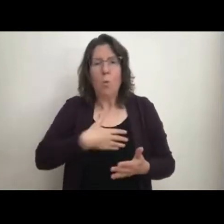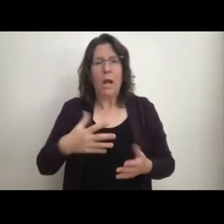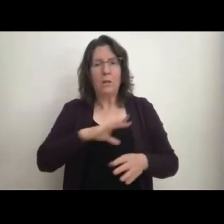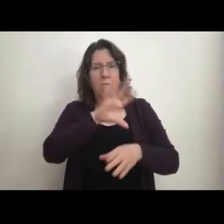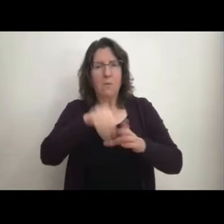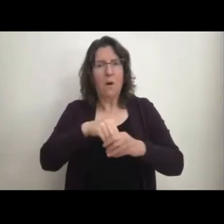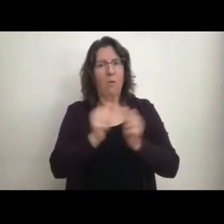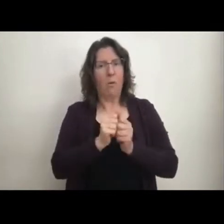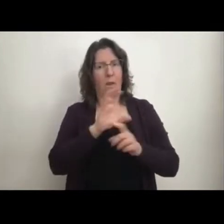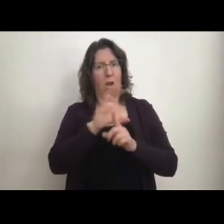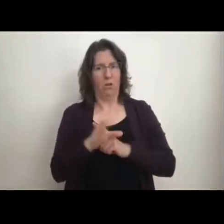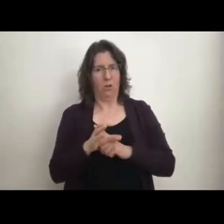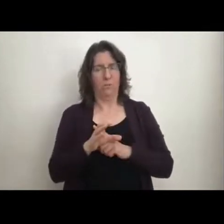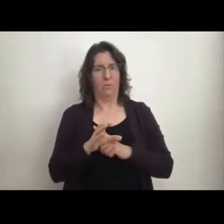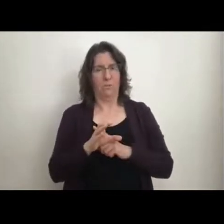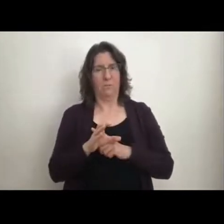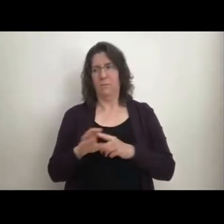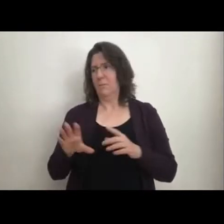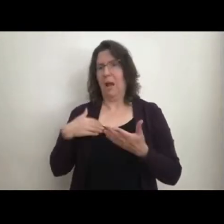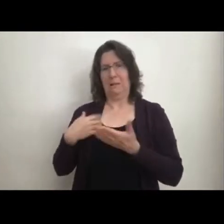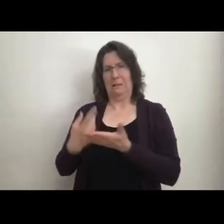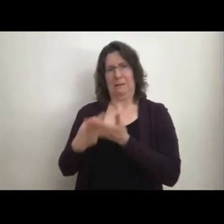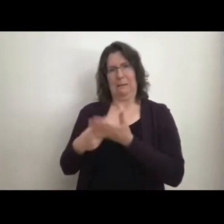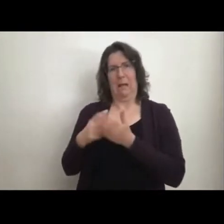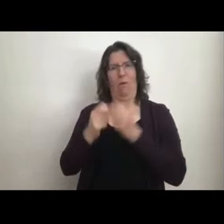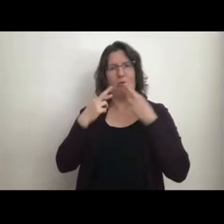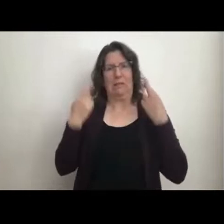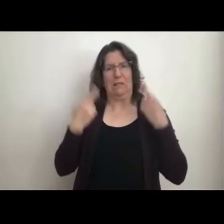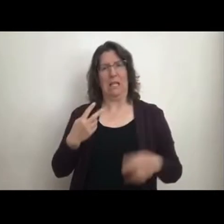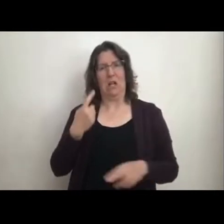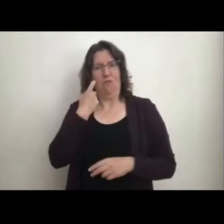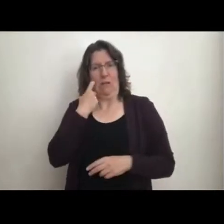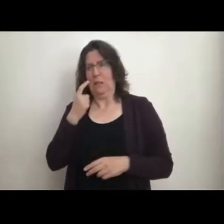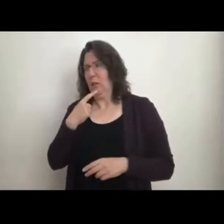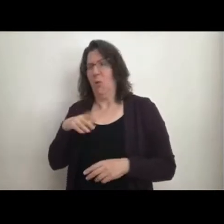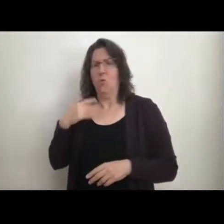who would be willing to learn ASL and are open to learn a new culture and world view.